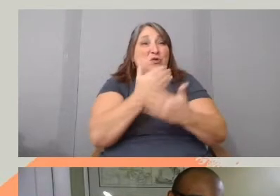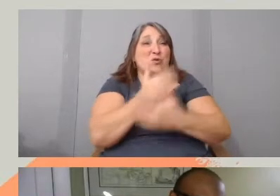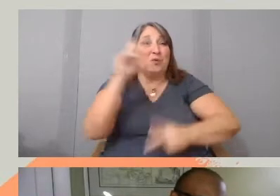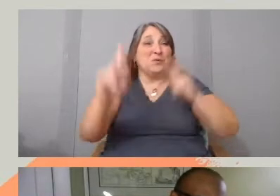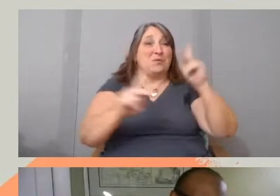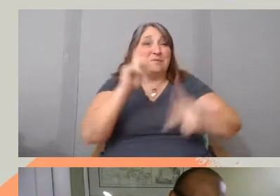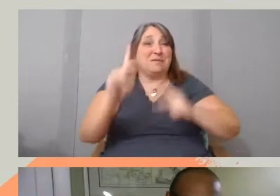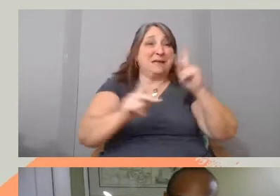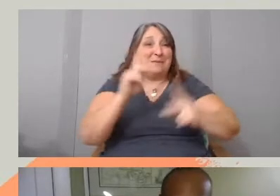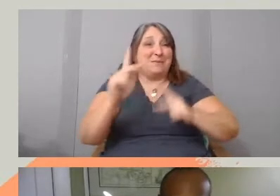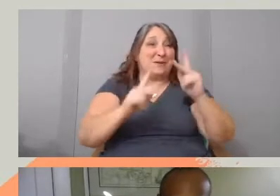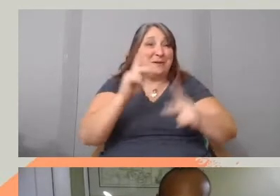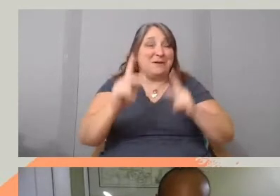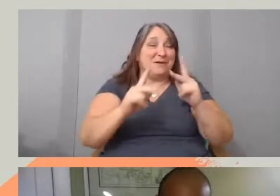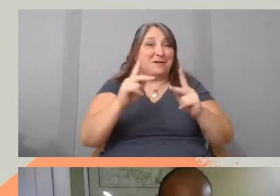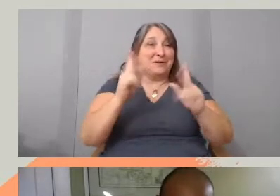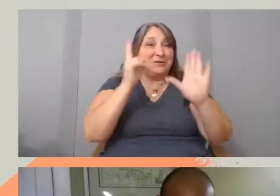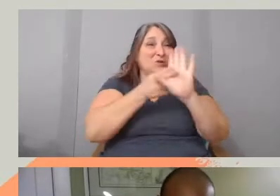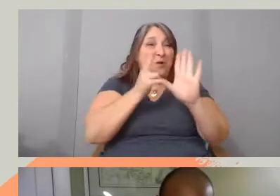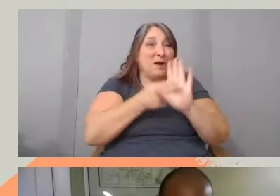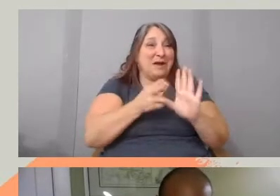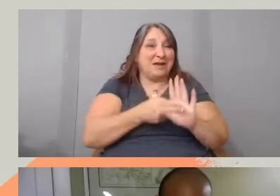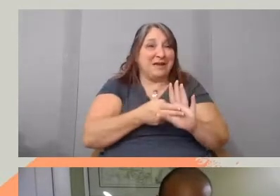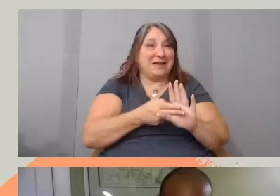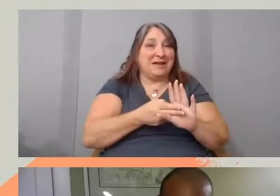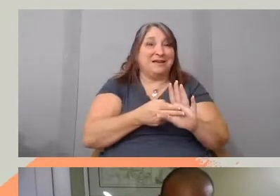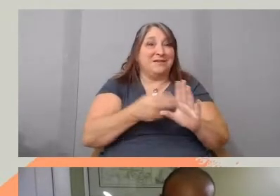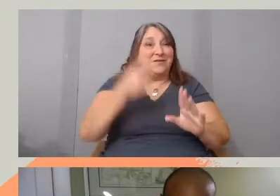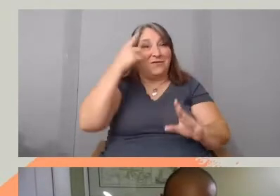you know, people who are just not well-represented in the field.